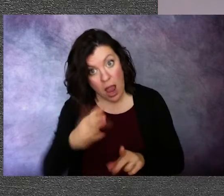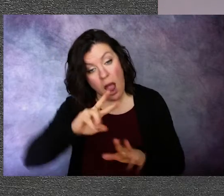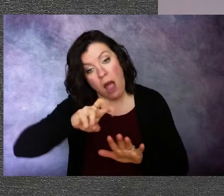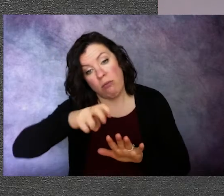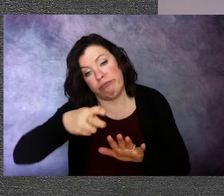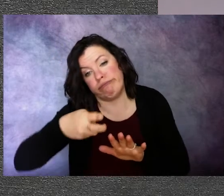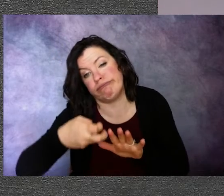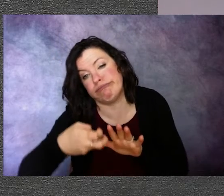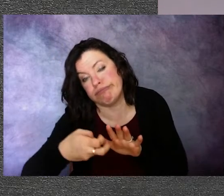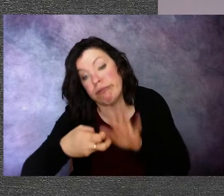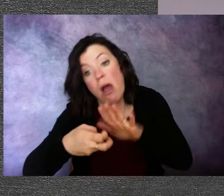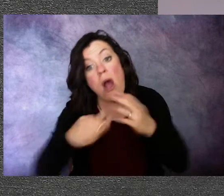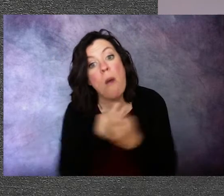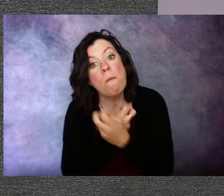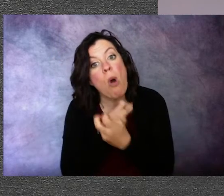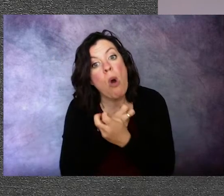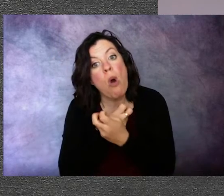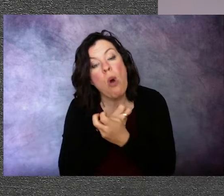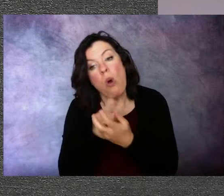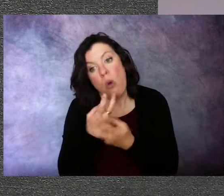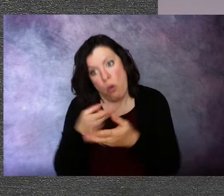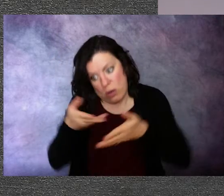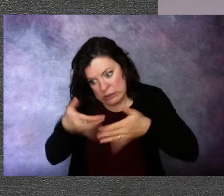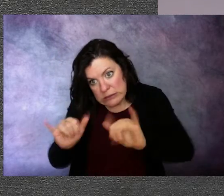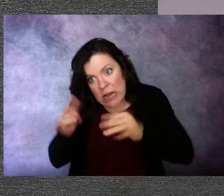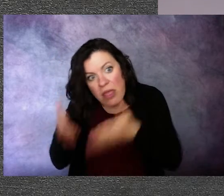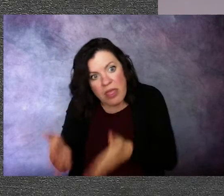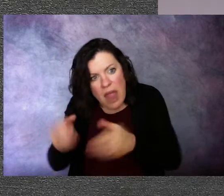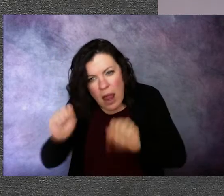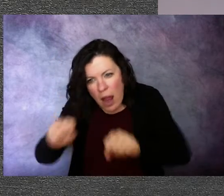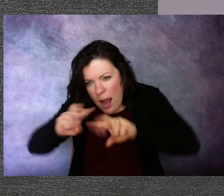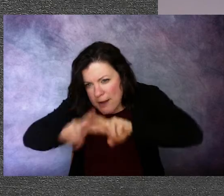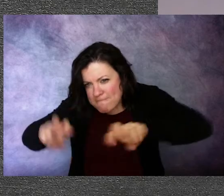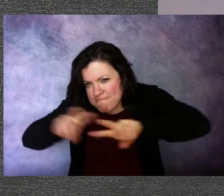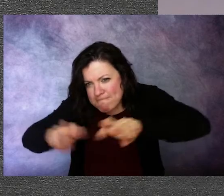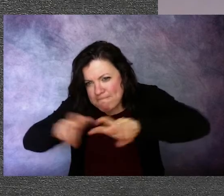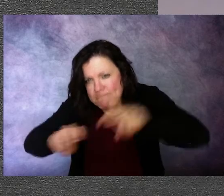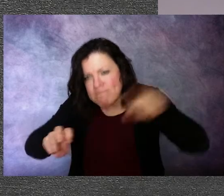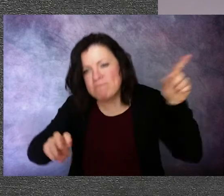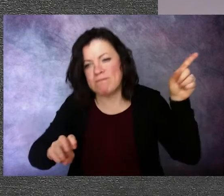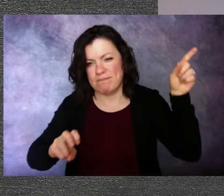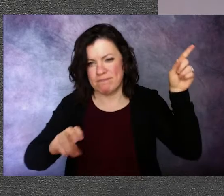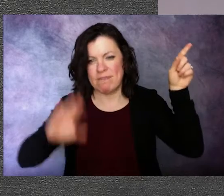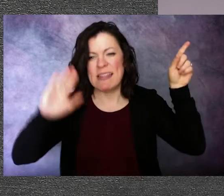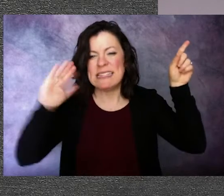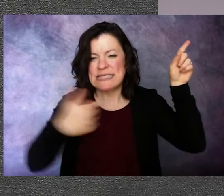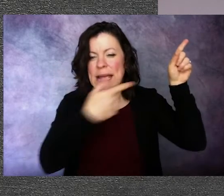This looks like it was a pterodactyl. His beak.